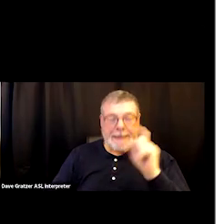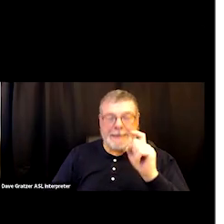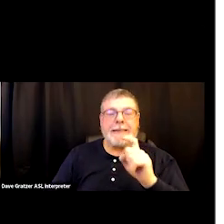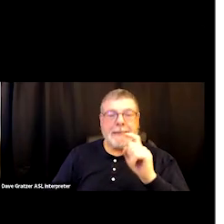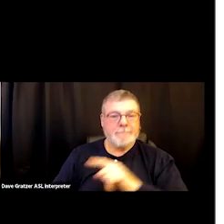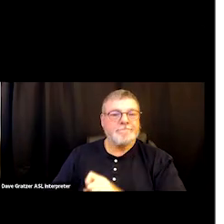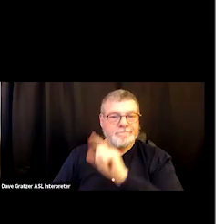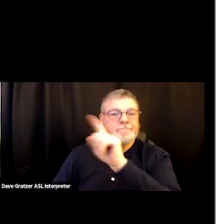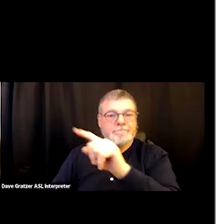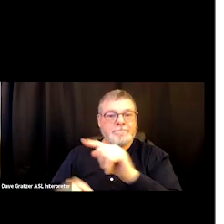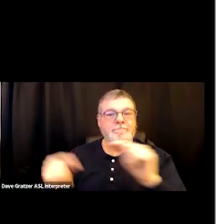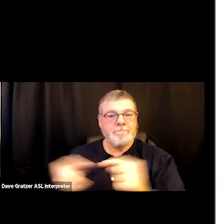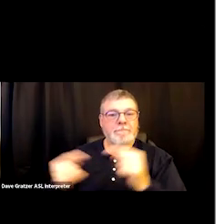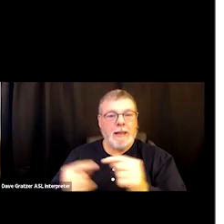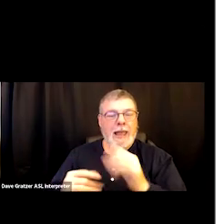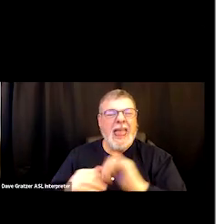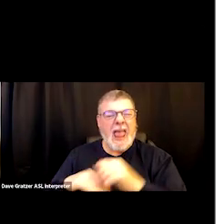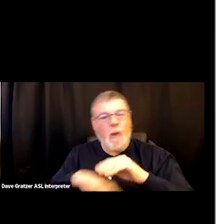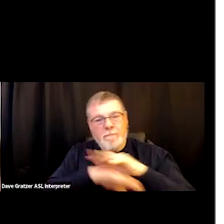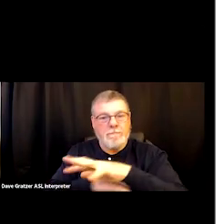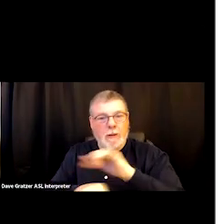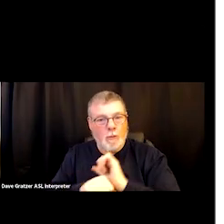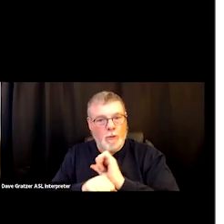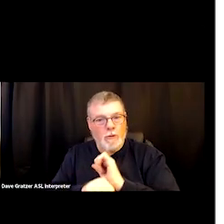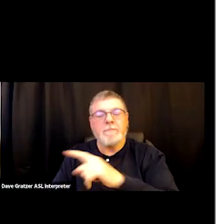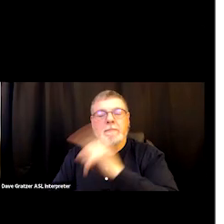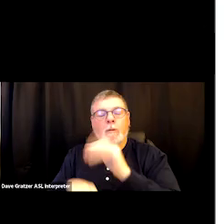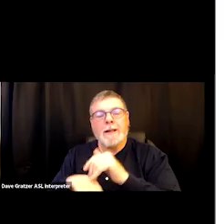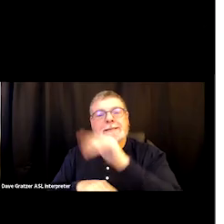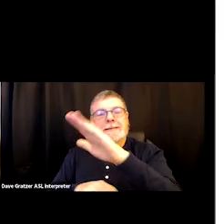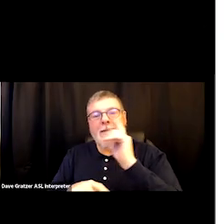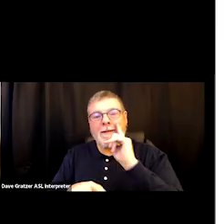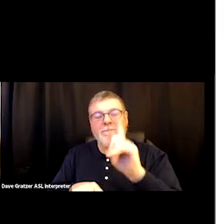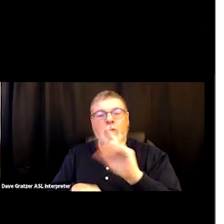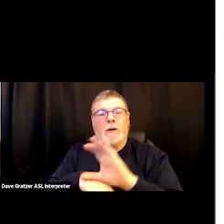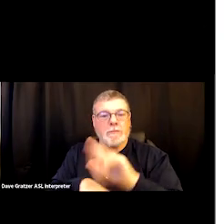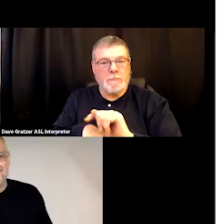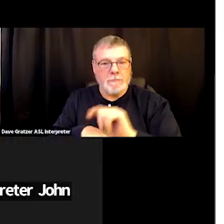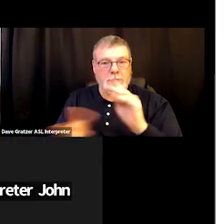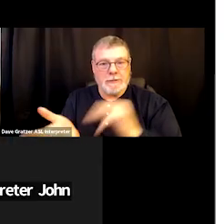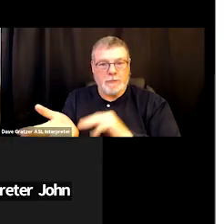how this back pain is affecting their ability to work so we're going to send them for a consultative exam."